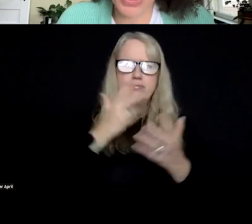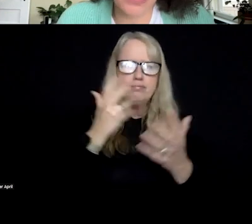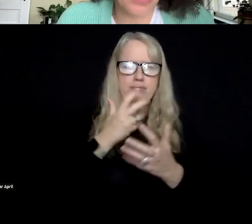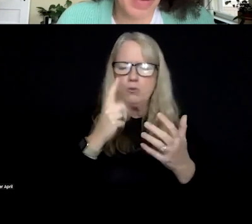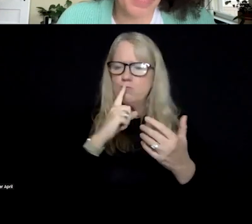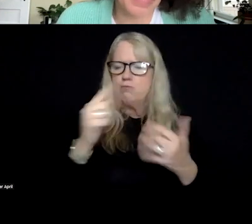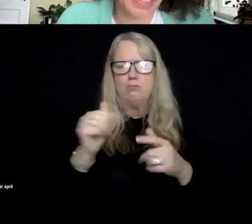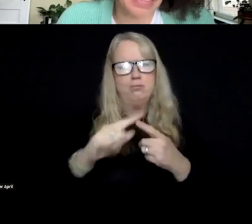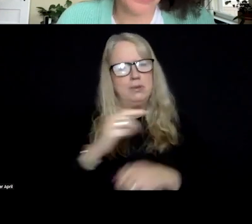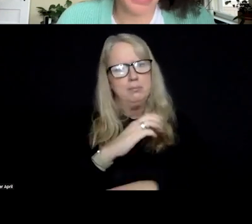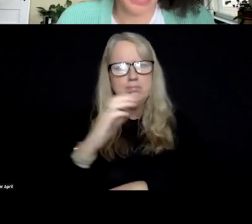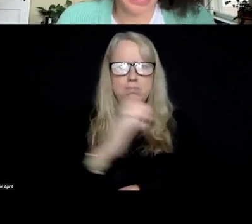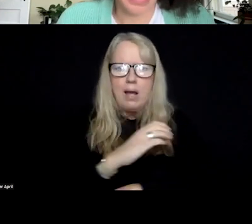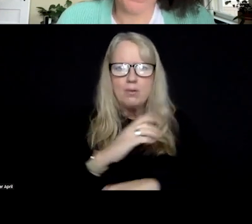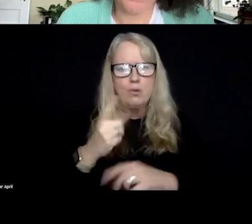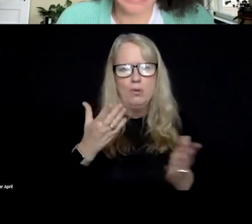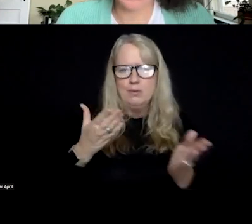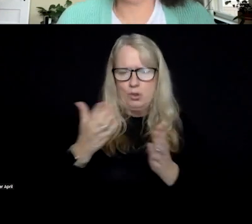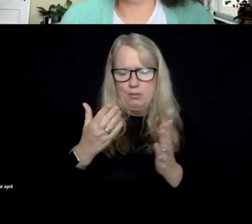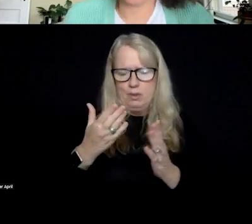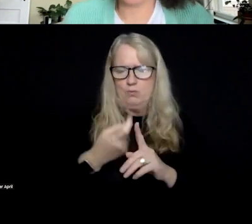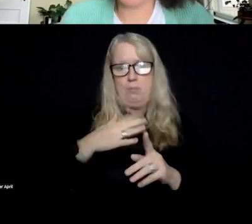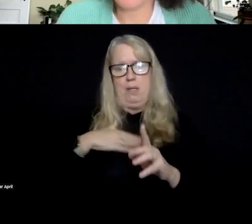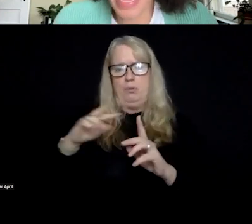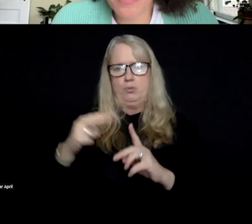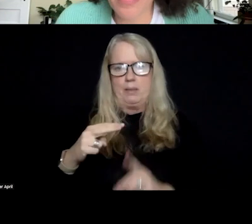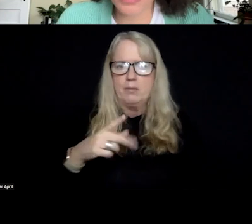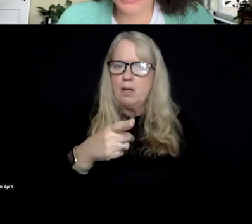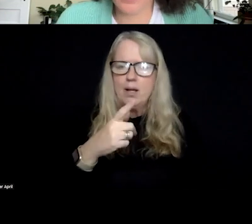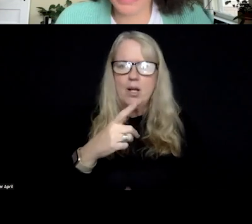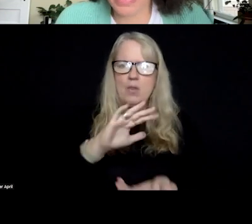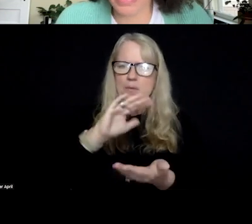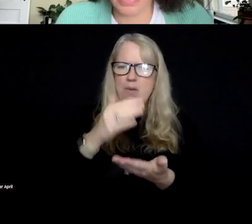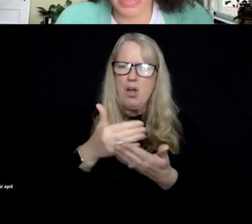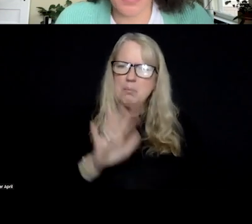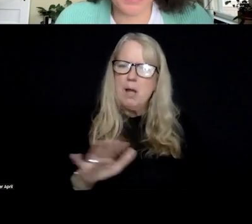SERVICE FROM MY PERSPECTIVE. THE VOLUME IS 500 A MONTH, BUT I